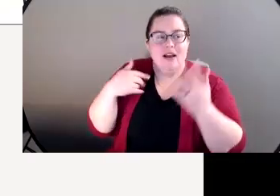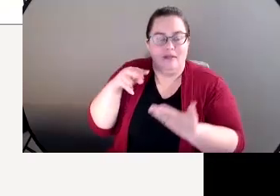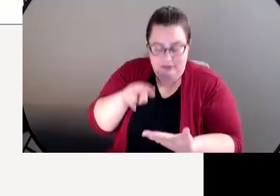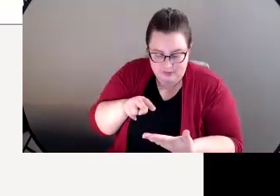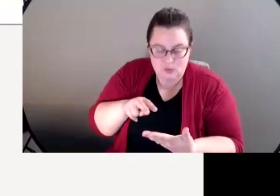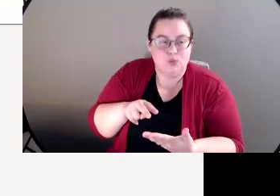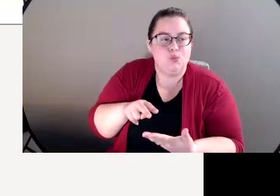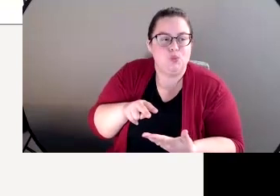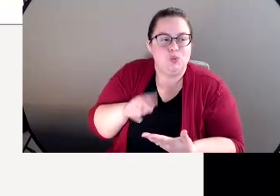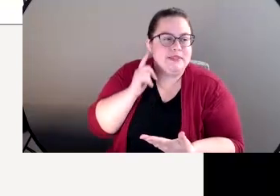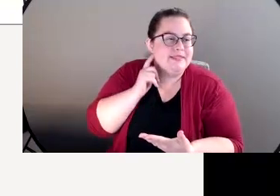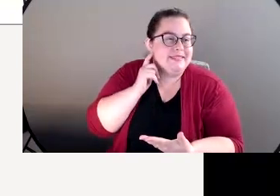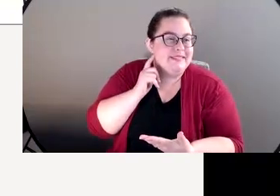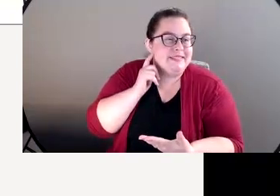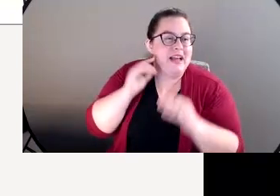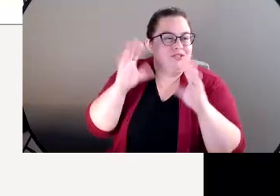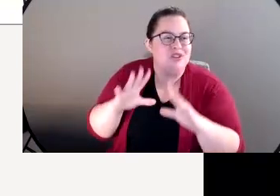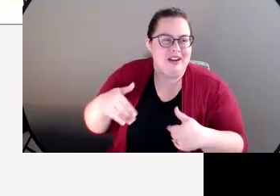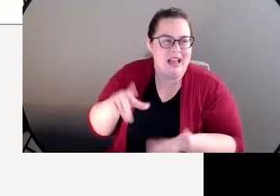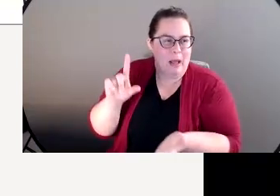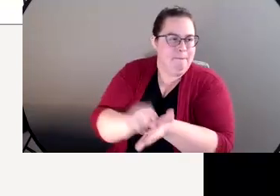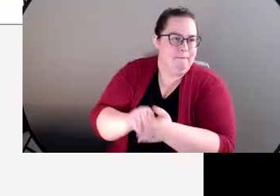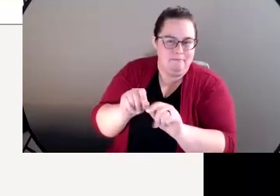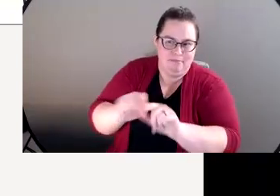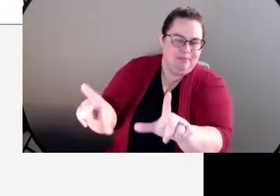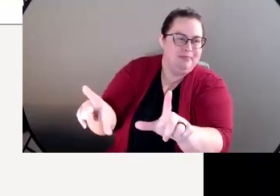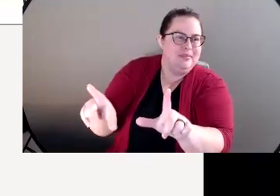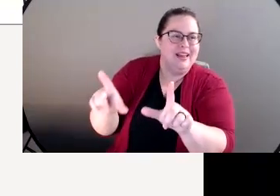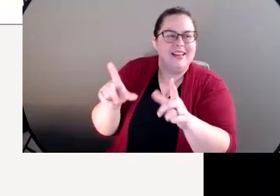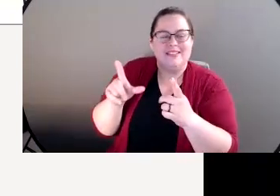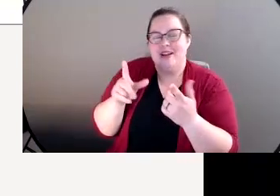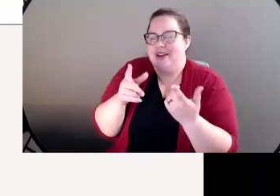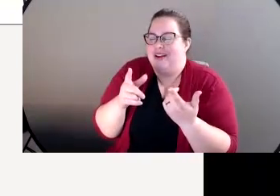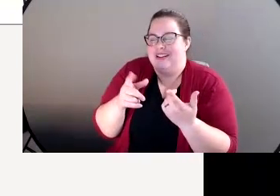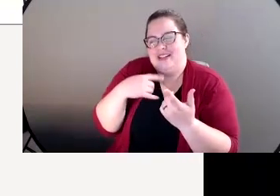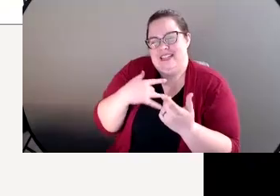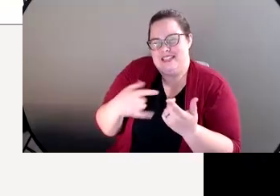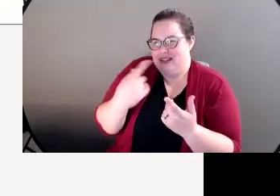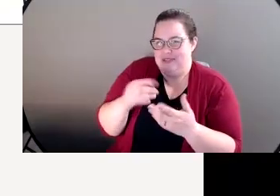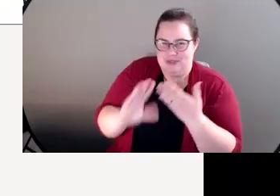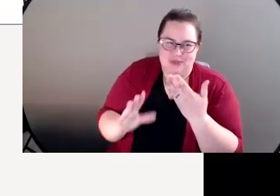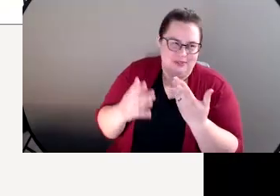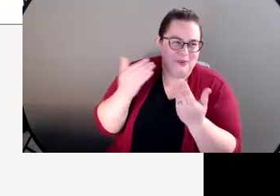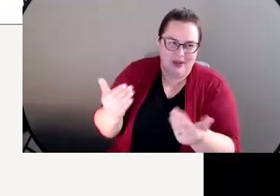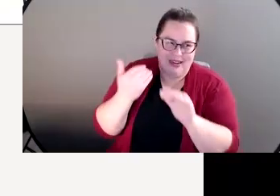You know, send them a message, you know, and just let them know that, that you can't see the course. So, reminding